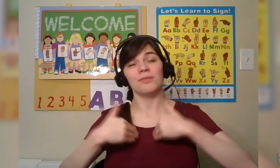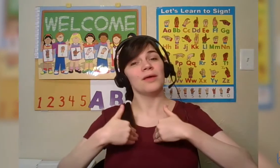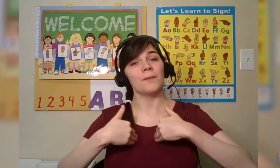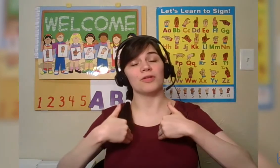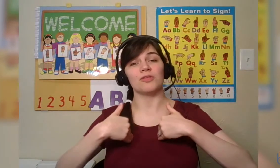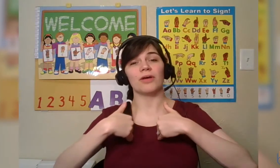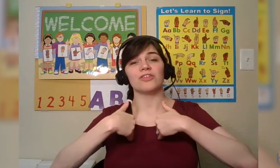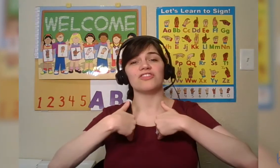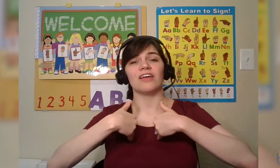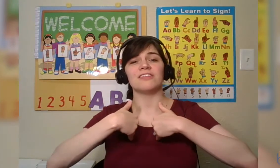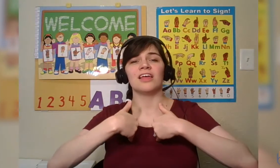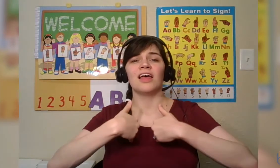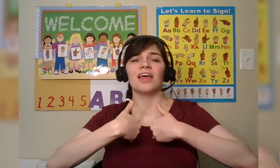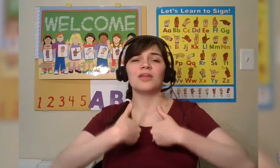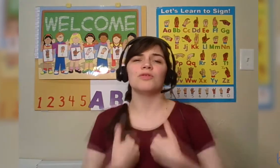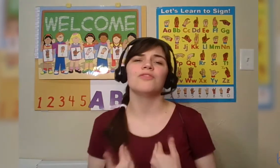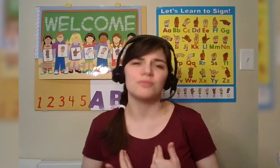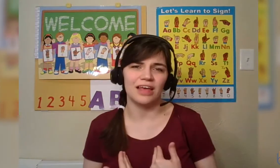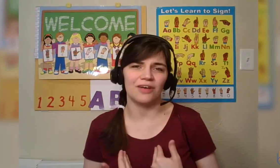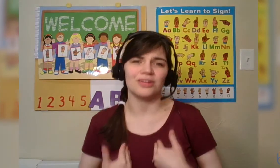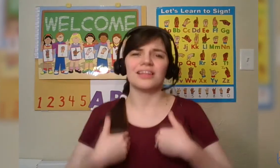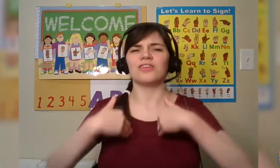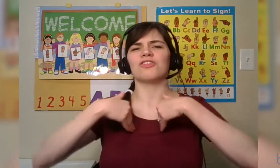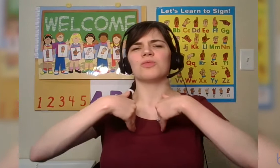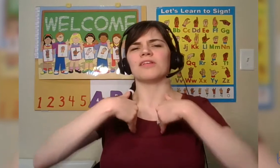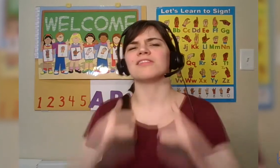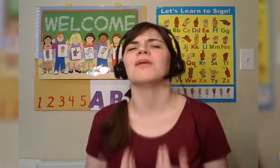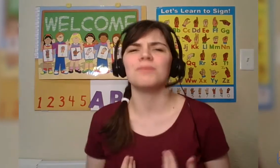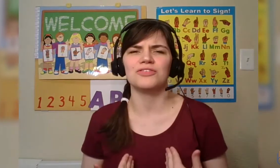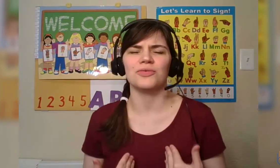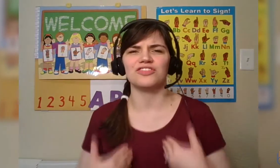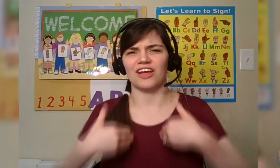put them on your chest, and move them down like you just want to slump into a chair.